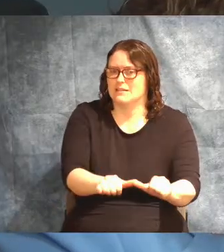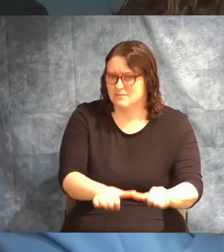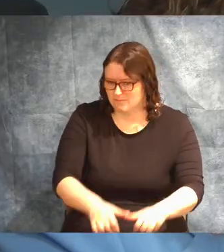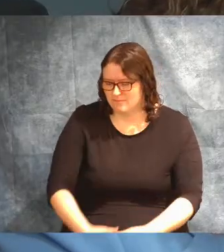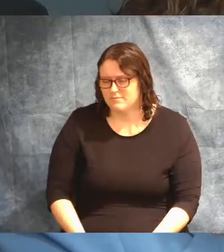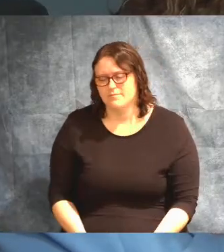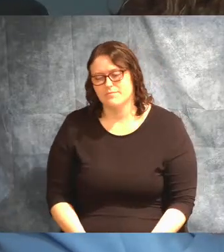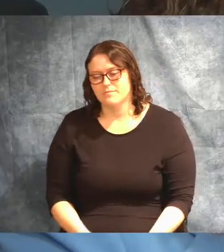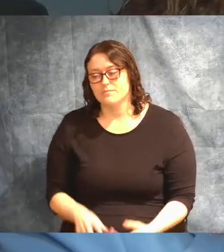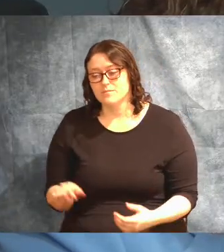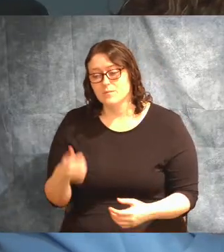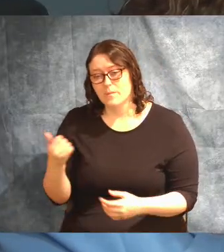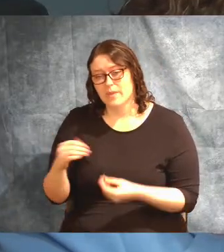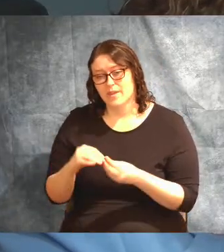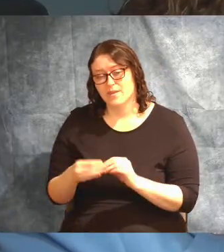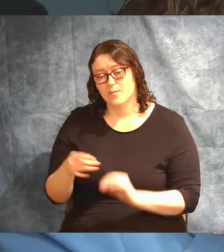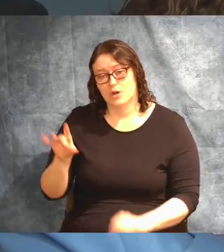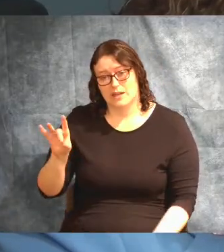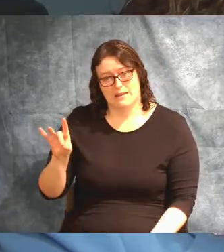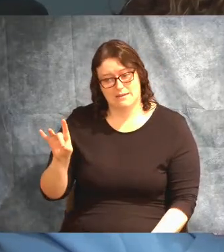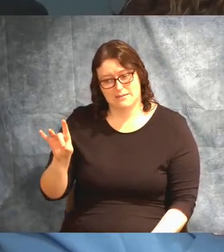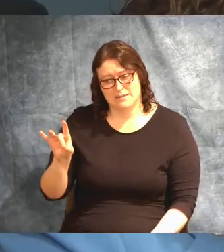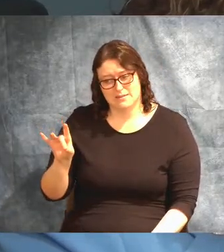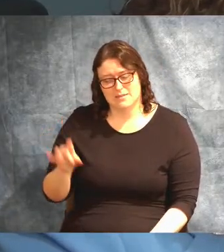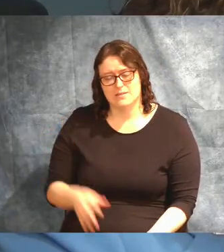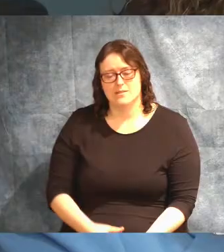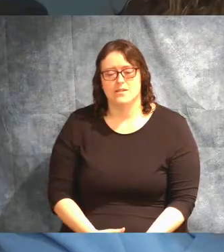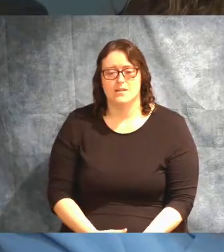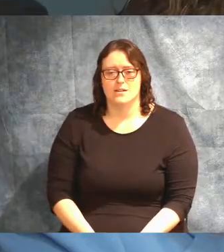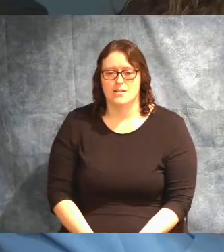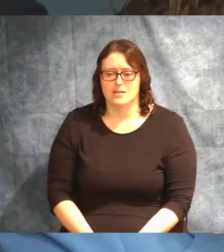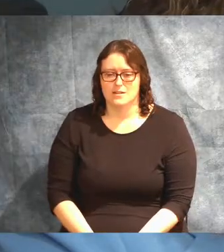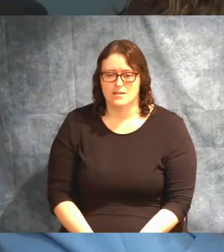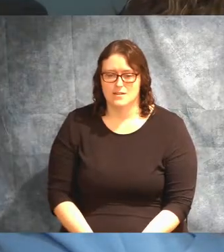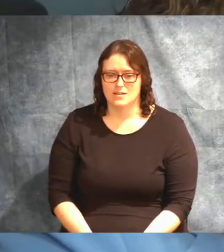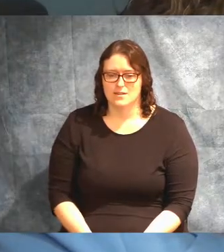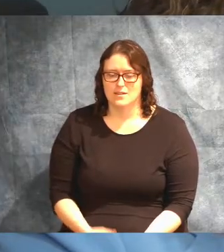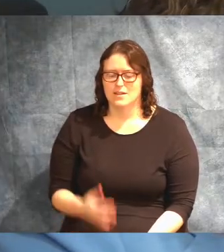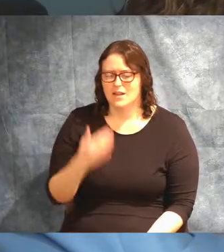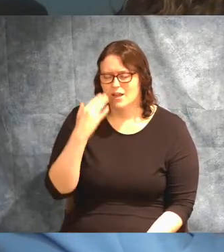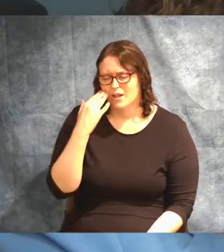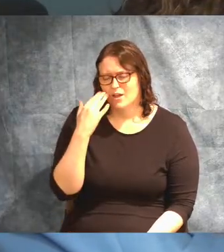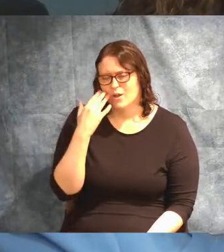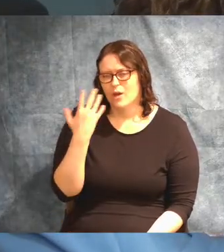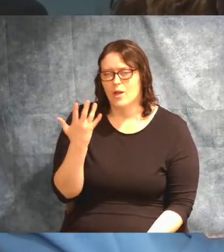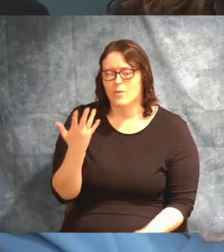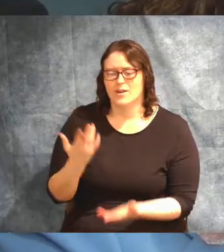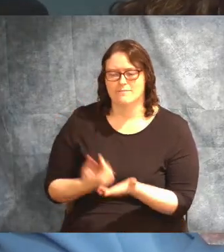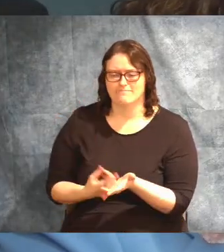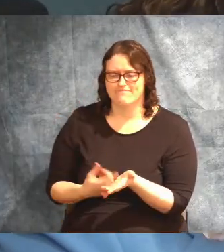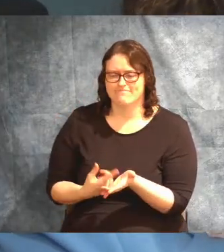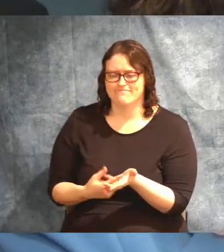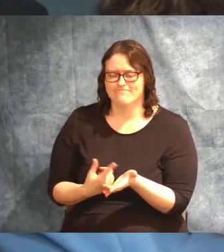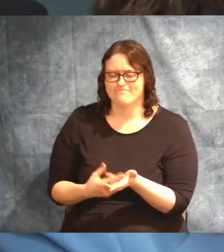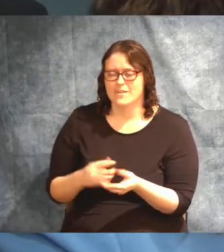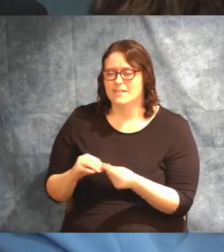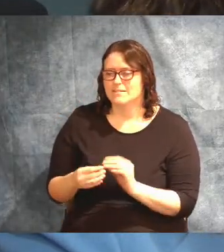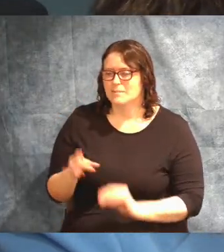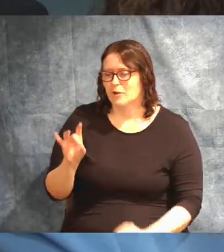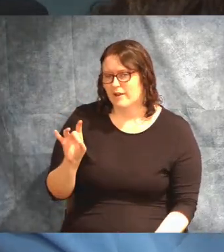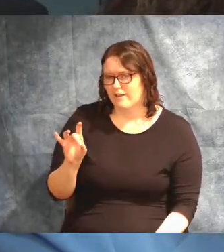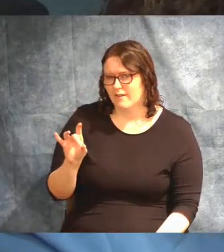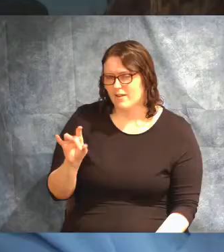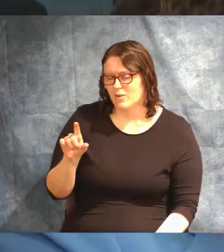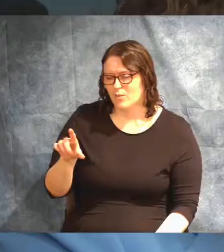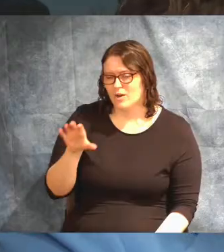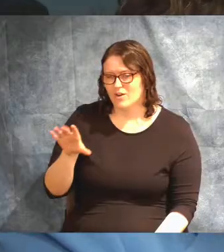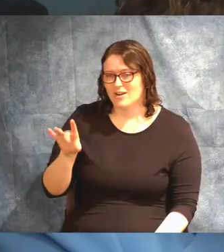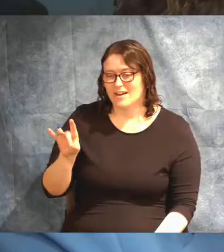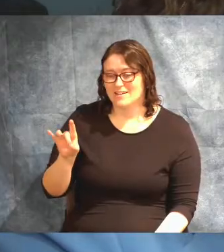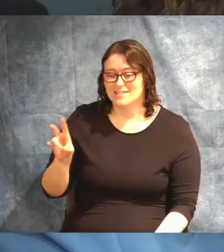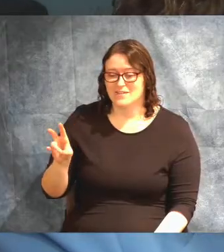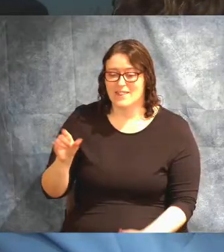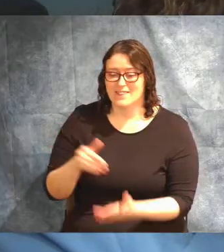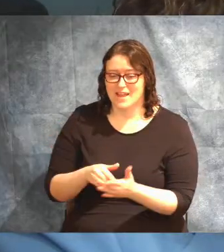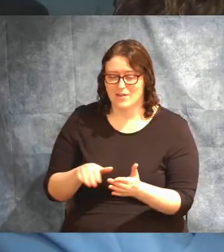is item number eight. Um, and I know I wanted to bring this up. Item number eight is $187,57155